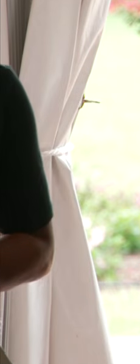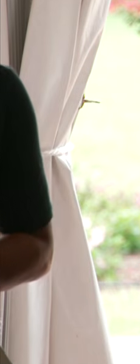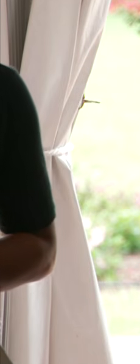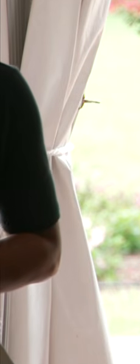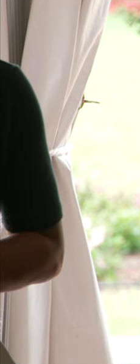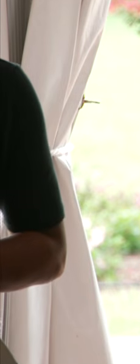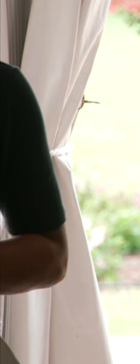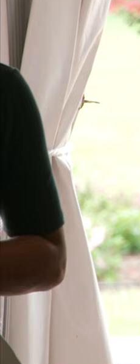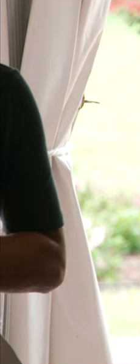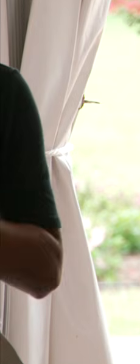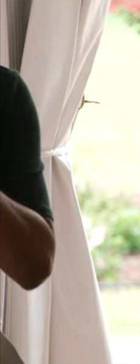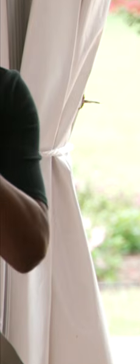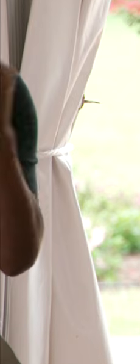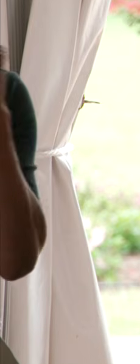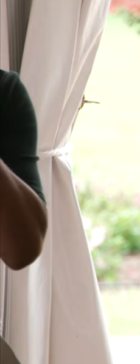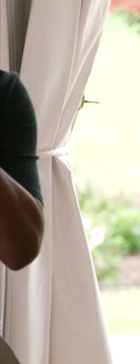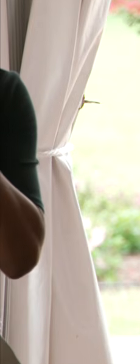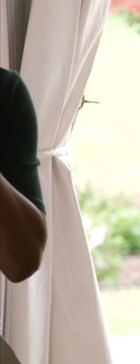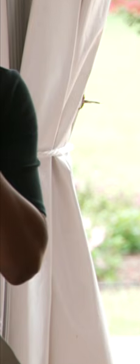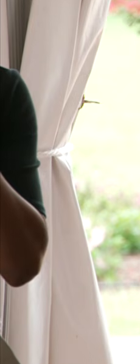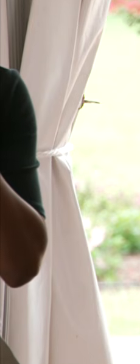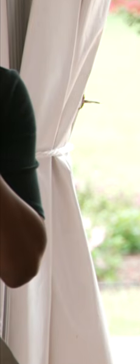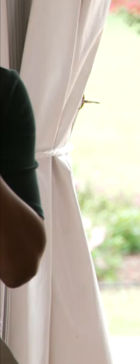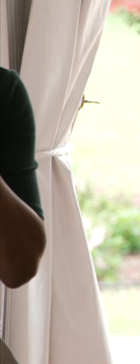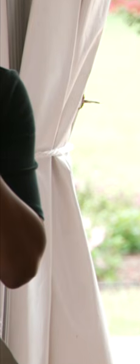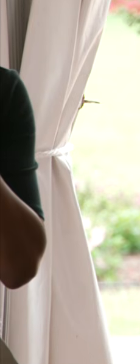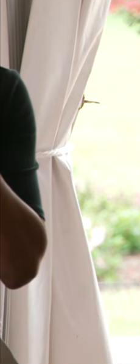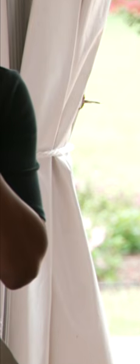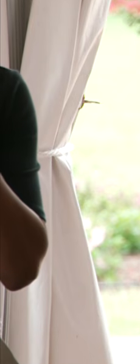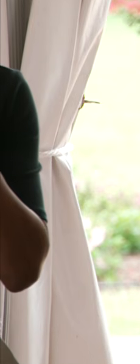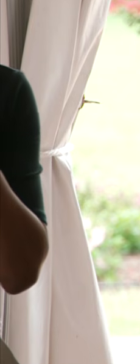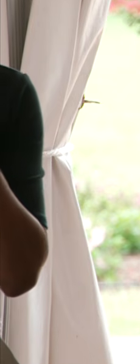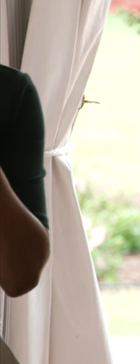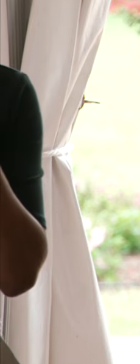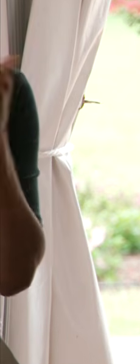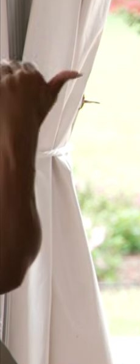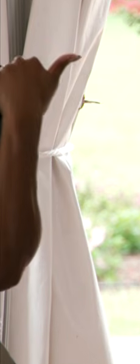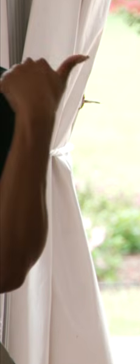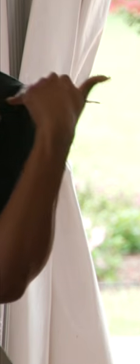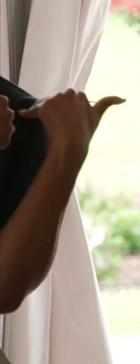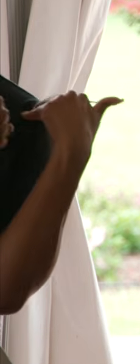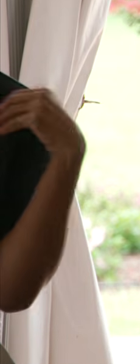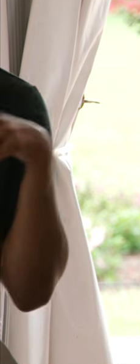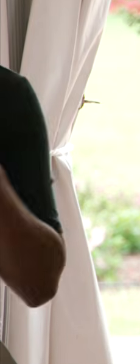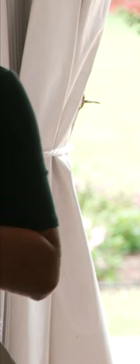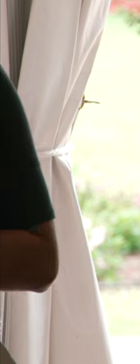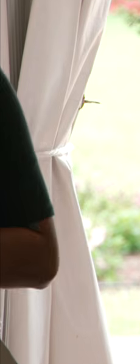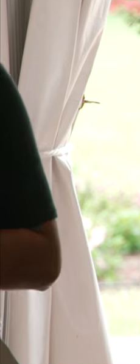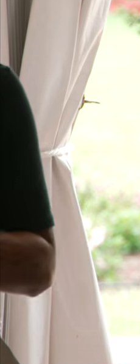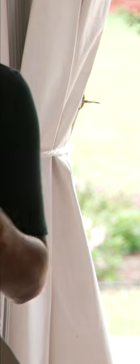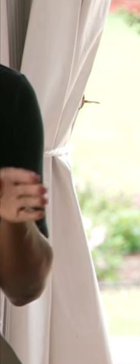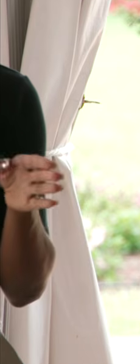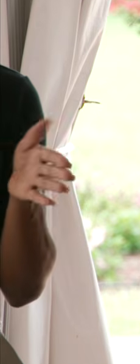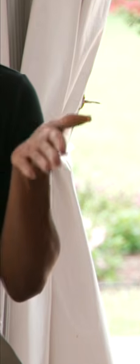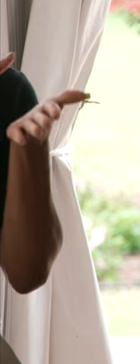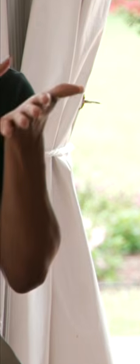Justice: the requirement that the burdens and the benefits of research must be distributed